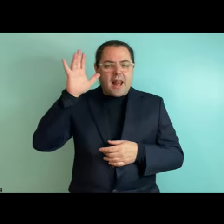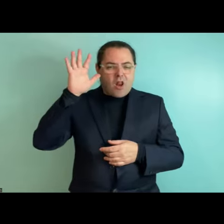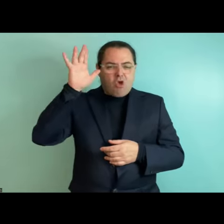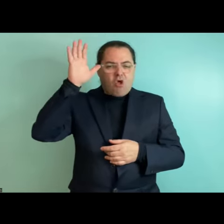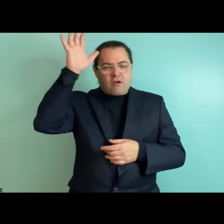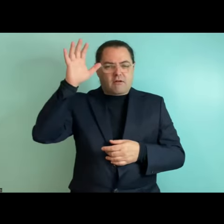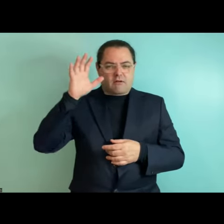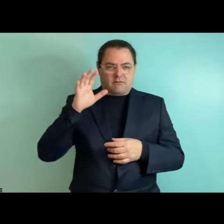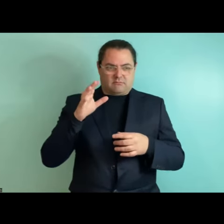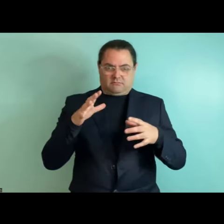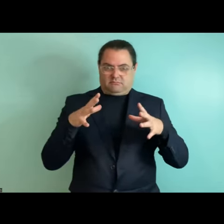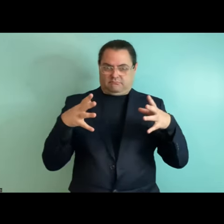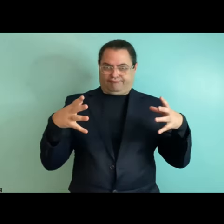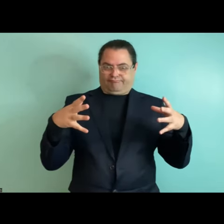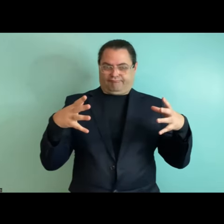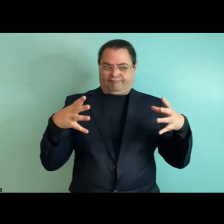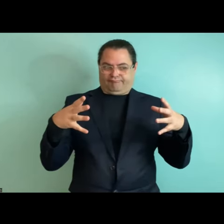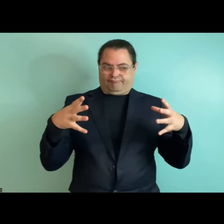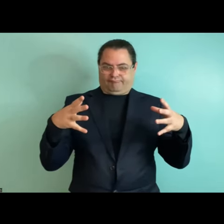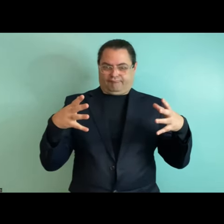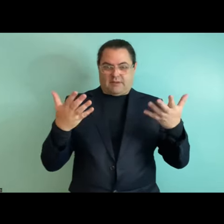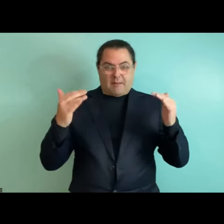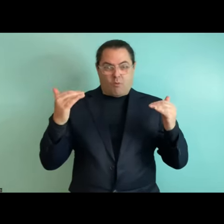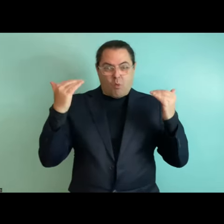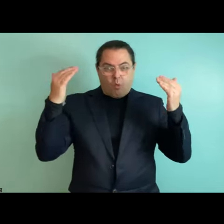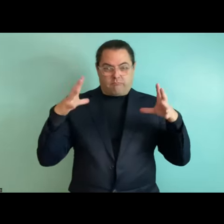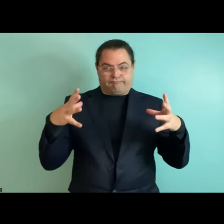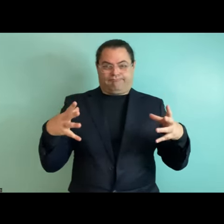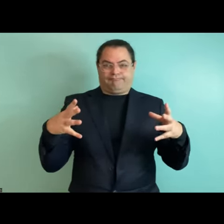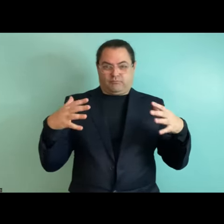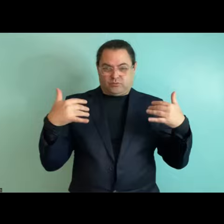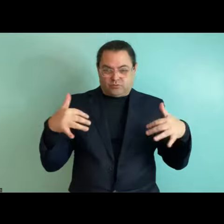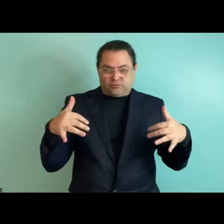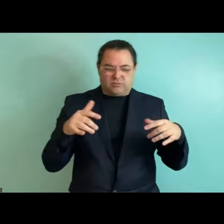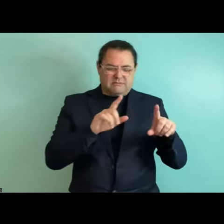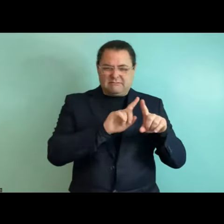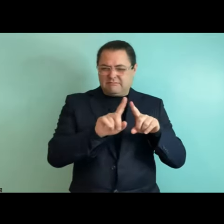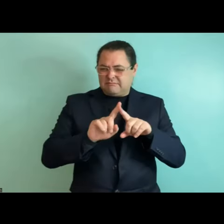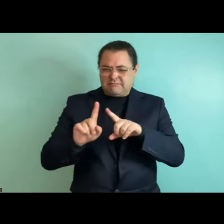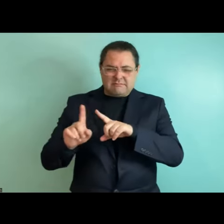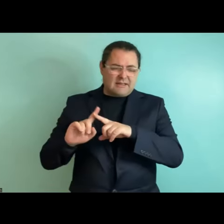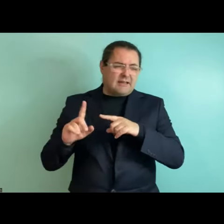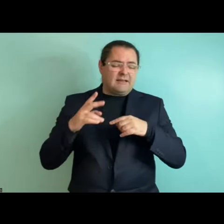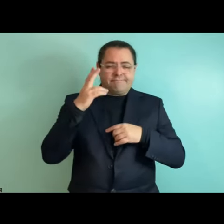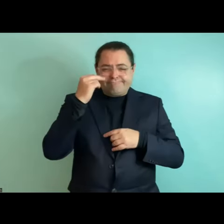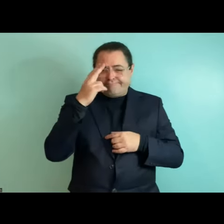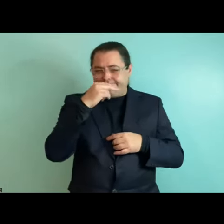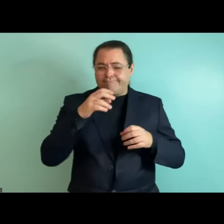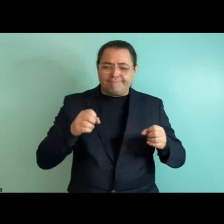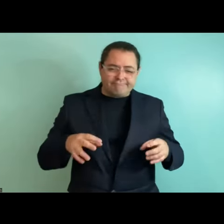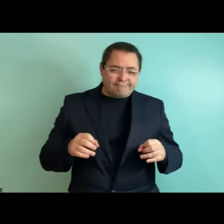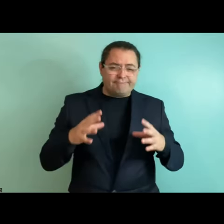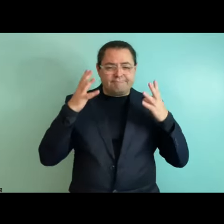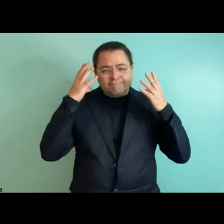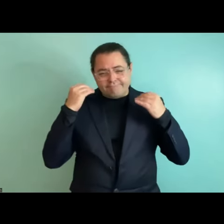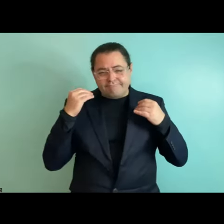he says, from the shown to the hearing to neuro diversity to to mental health issues